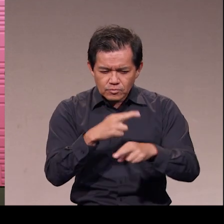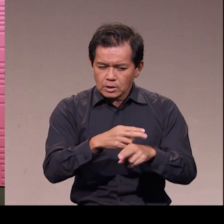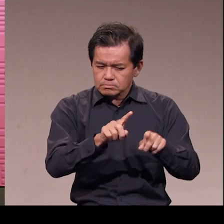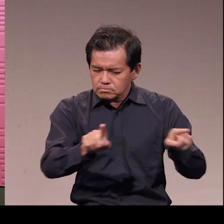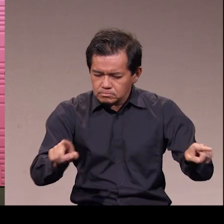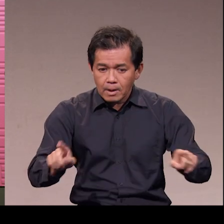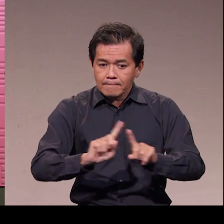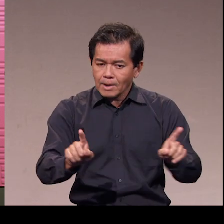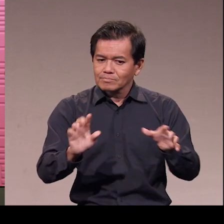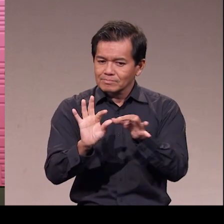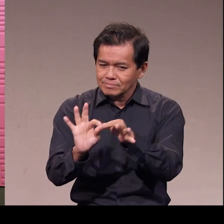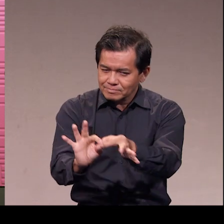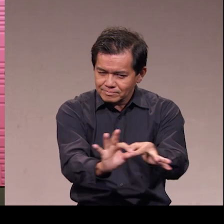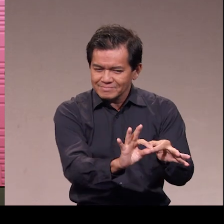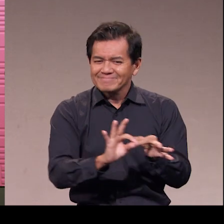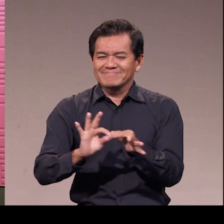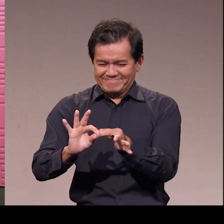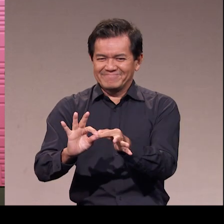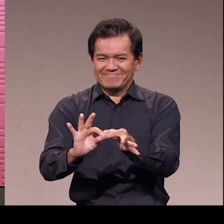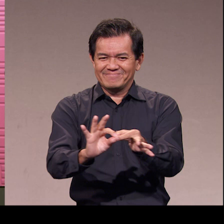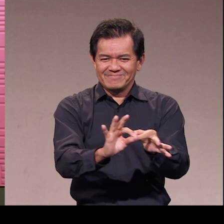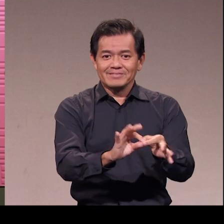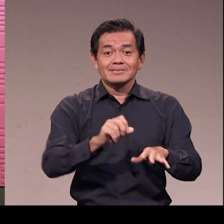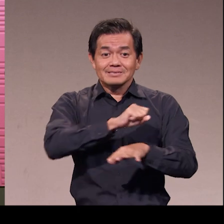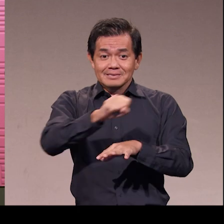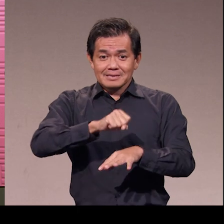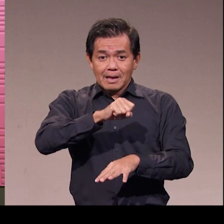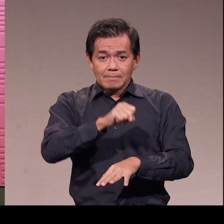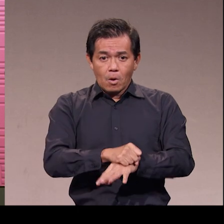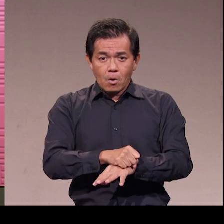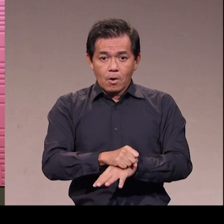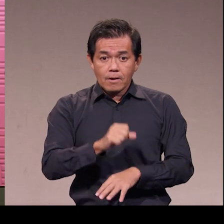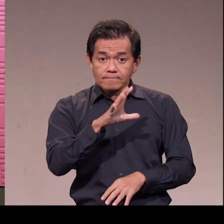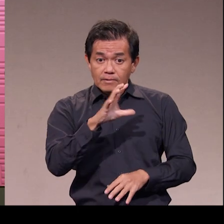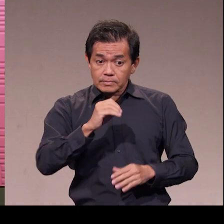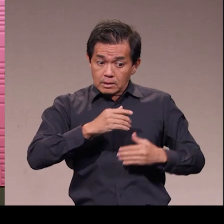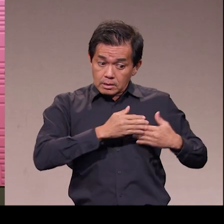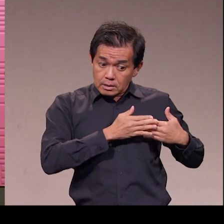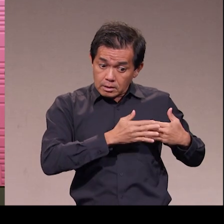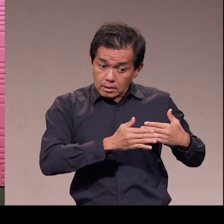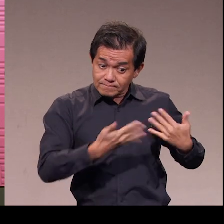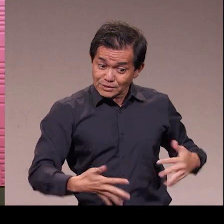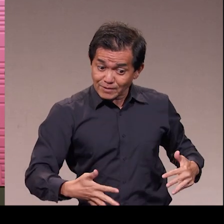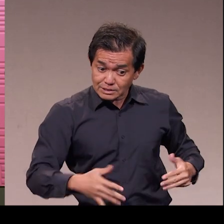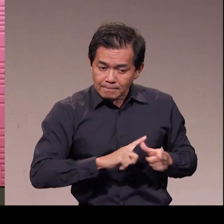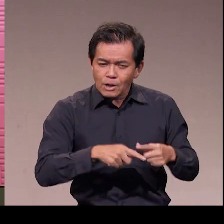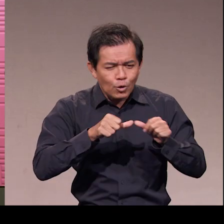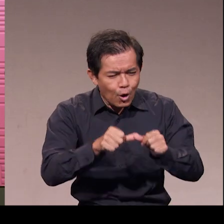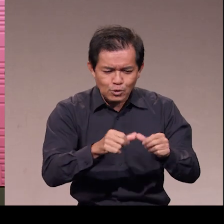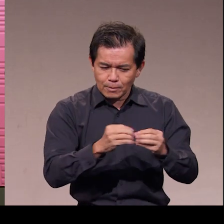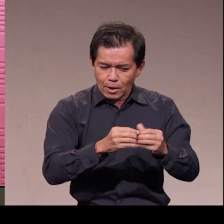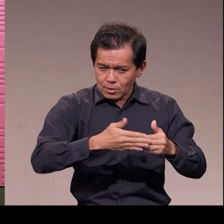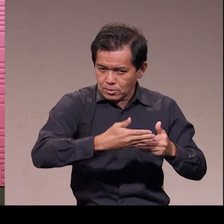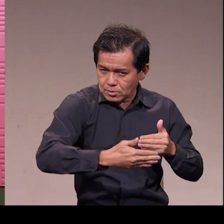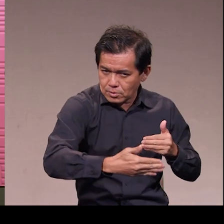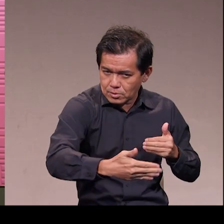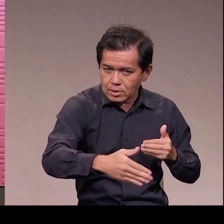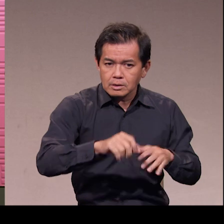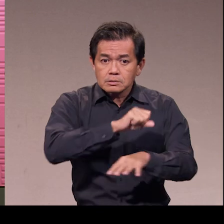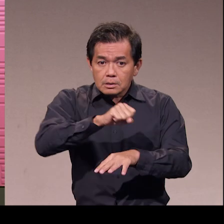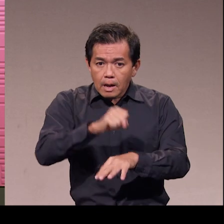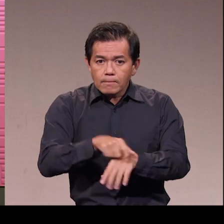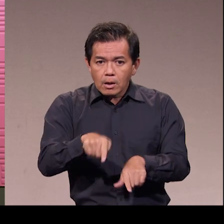beloved Singapore beyond SG50 and make the Singapore better for ourselves and